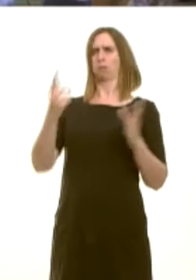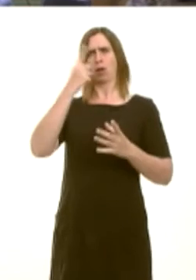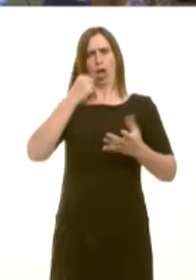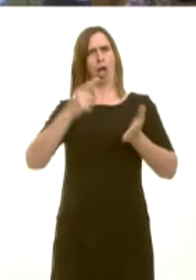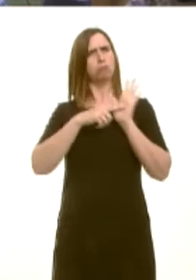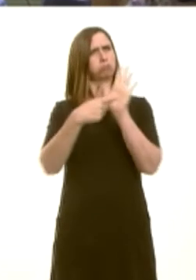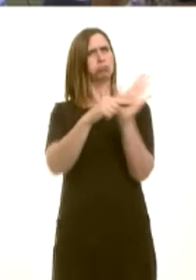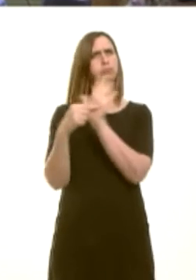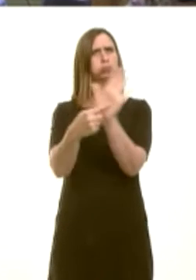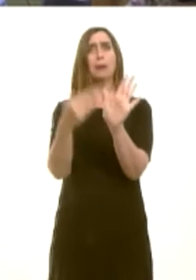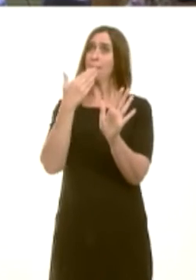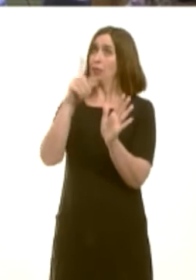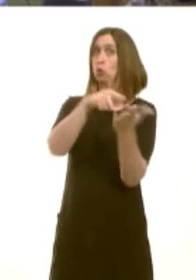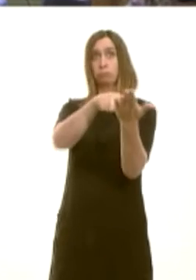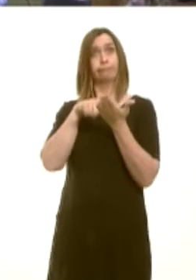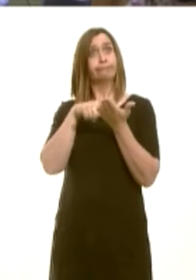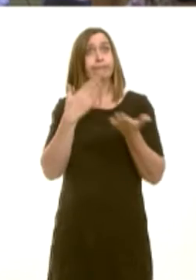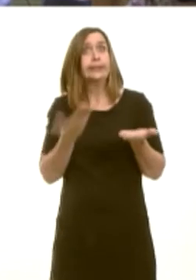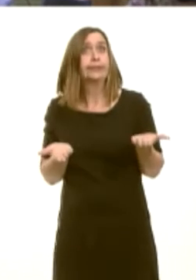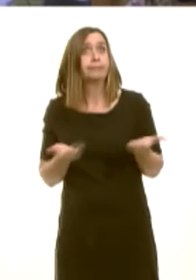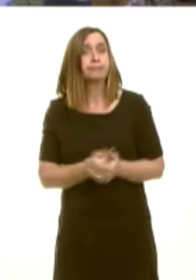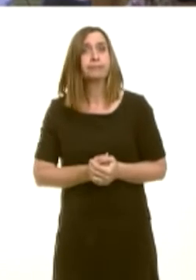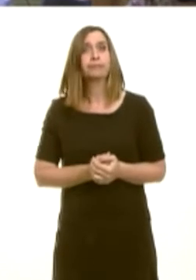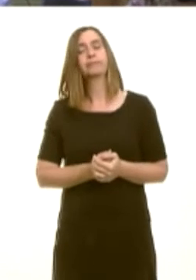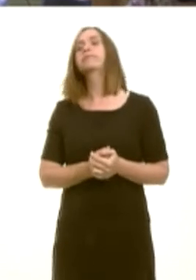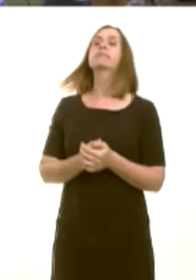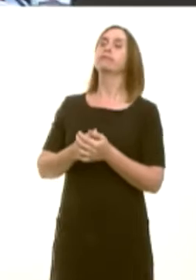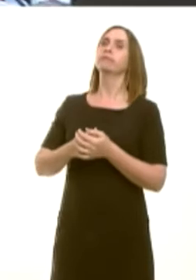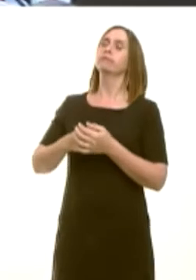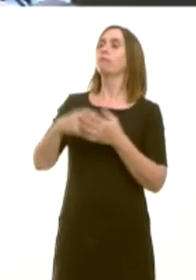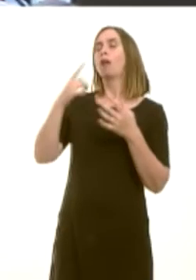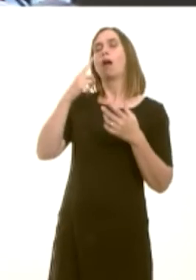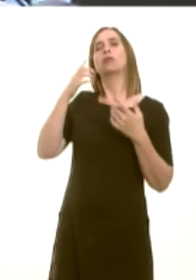Carwyn Jones: Of course. As I said, the outcome of the trial will be known this month; the